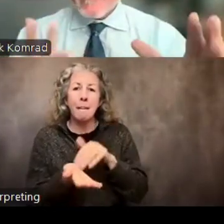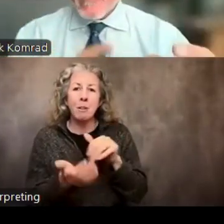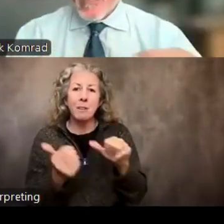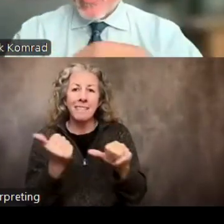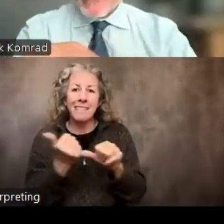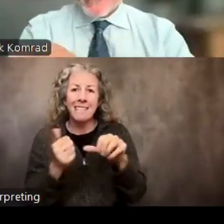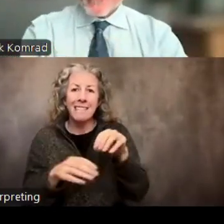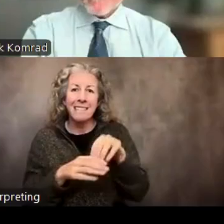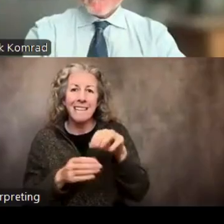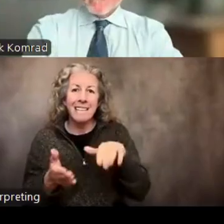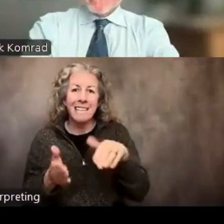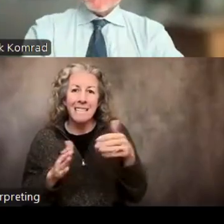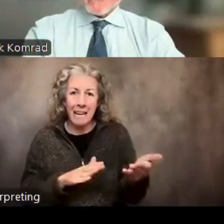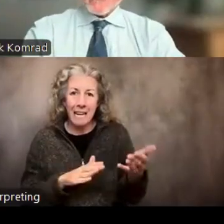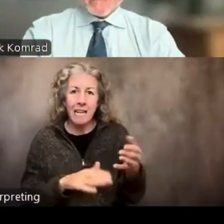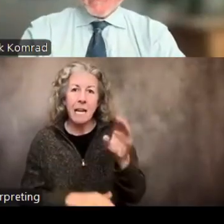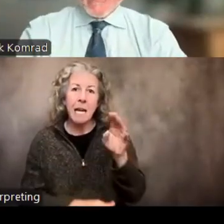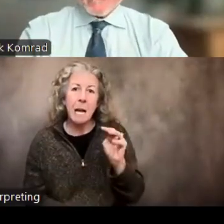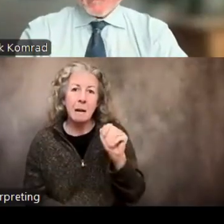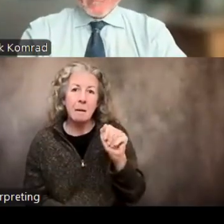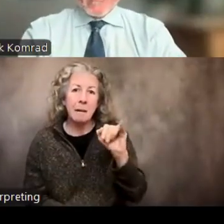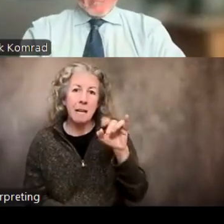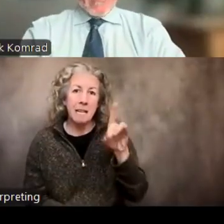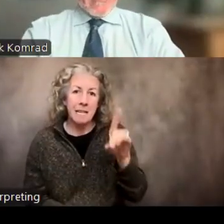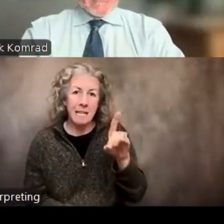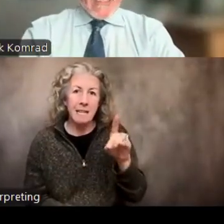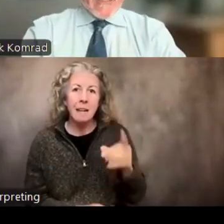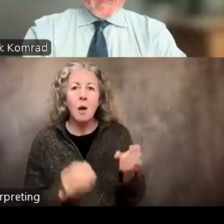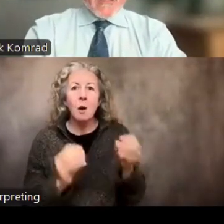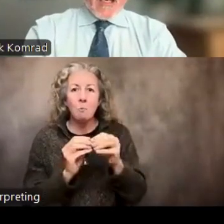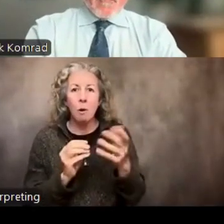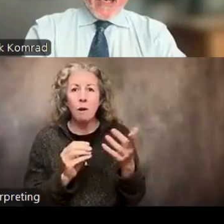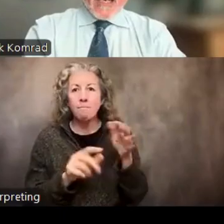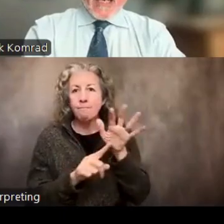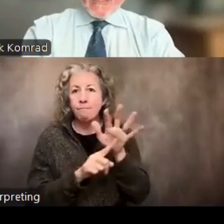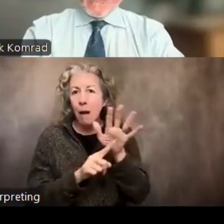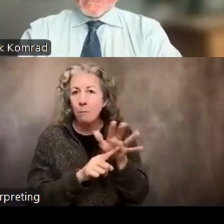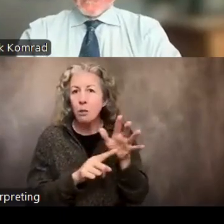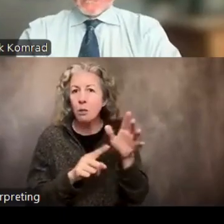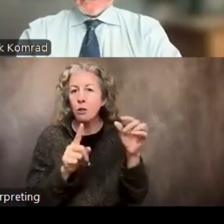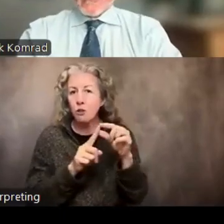popular term, and especially in Canada, says my colleague John